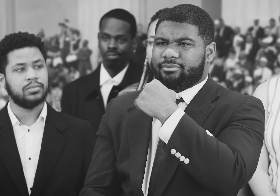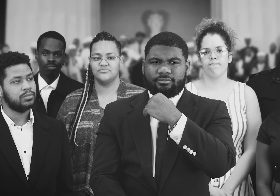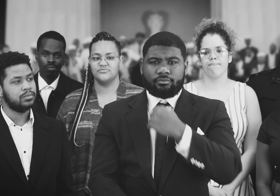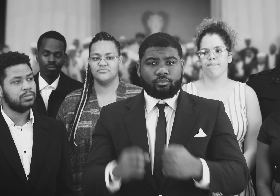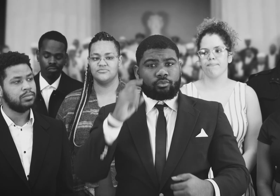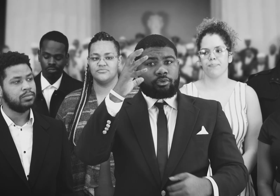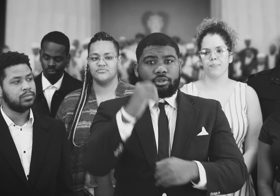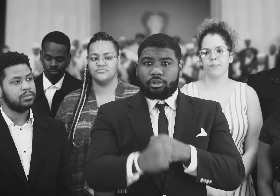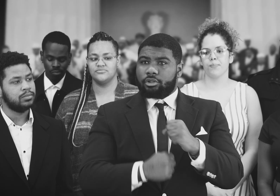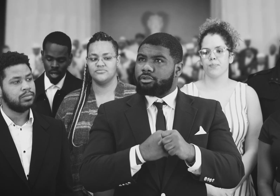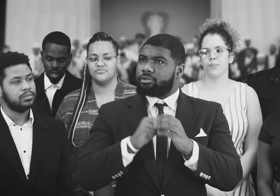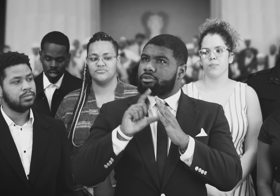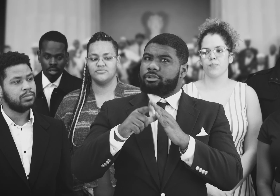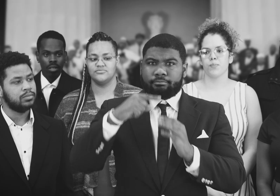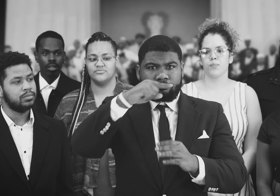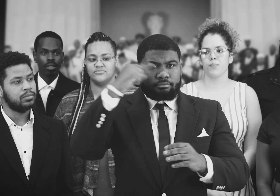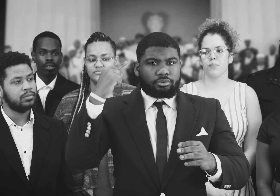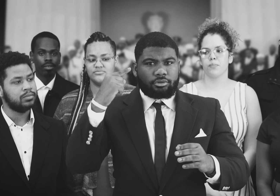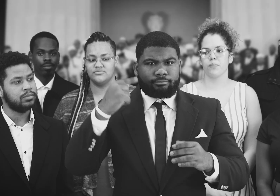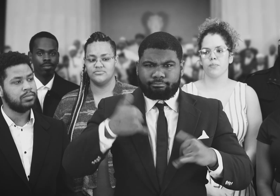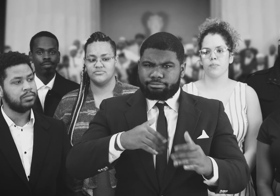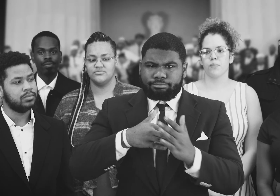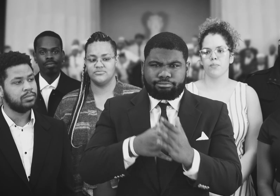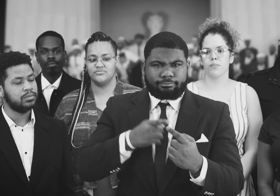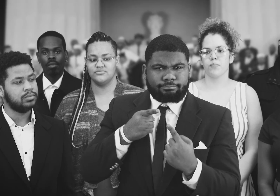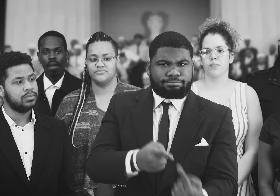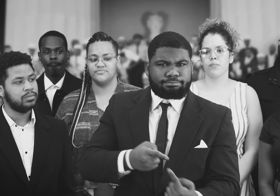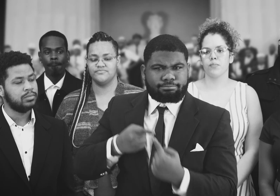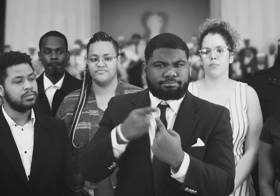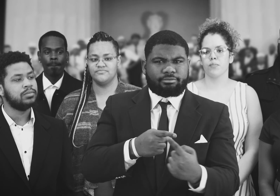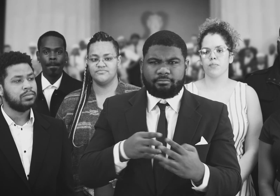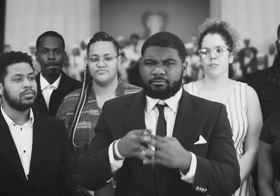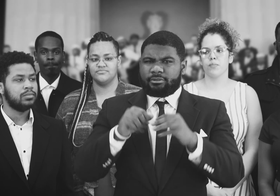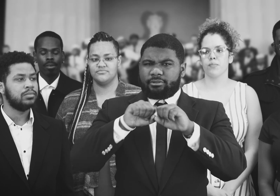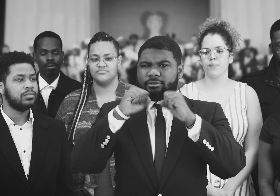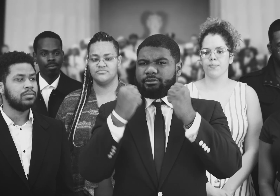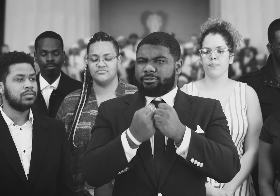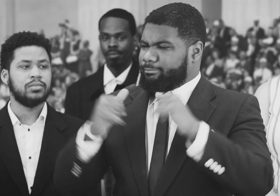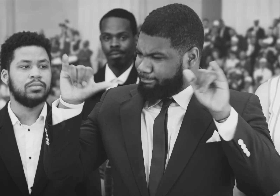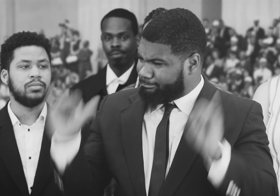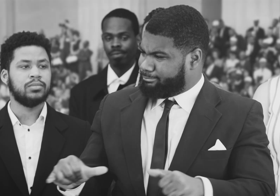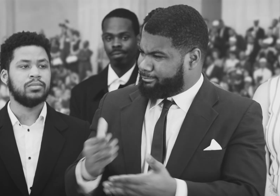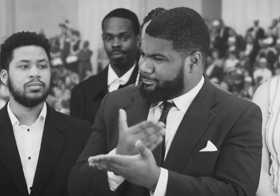One hundred years later, the black individual is still languished in the corners of American society and finds himself in exile in his own land.